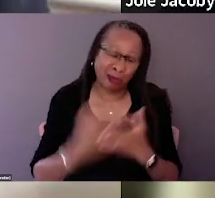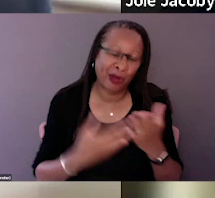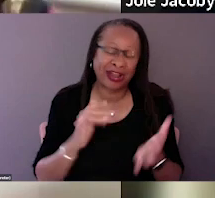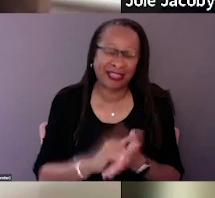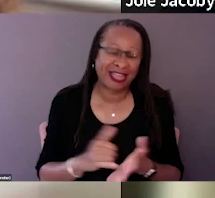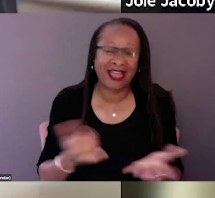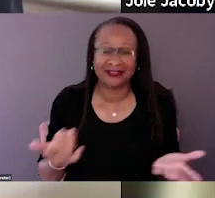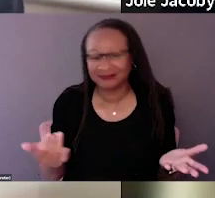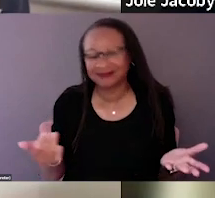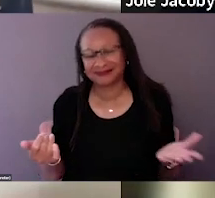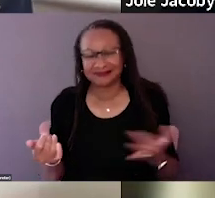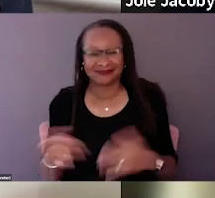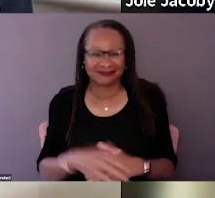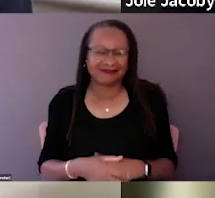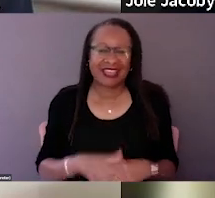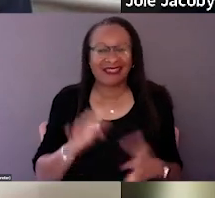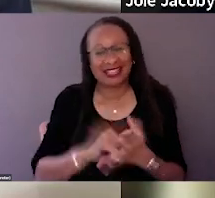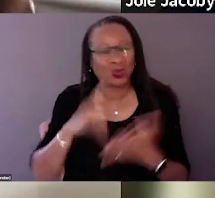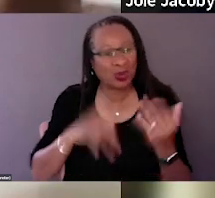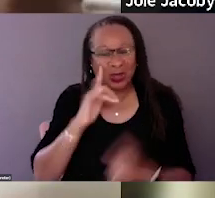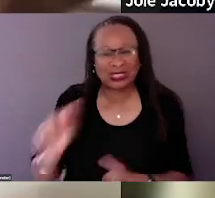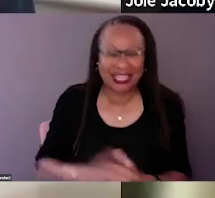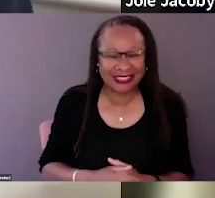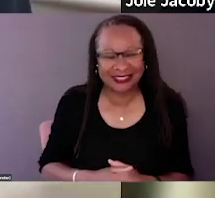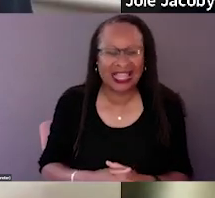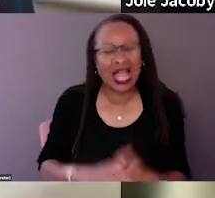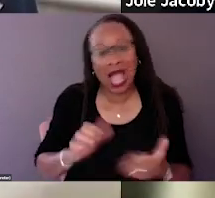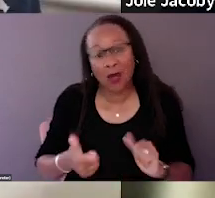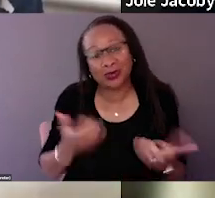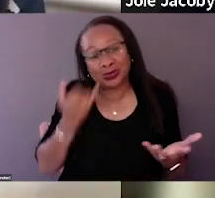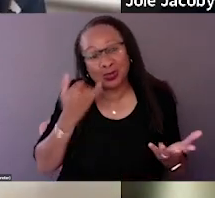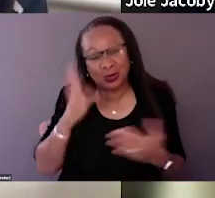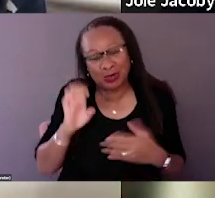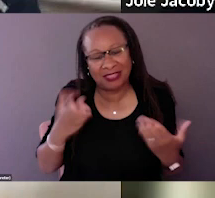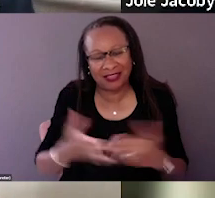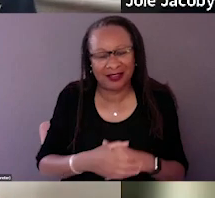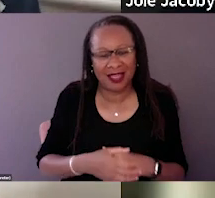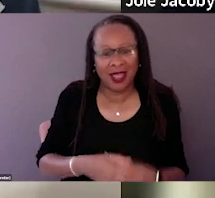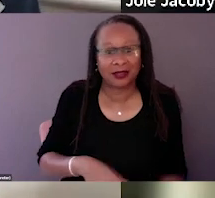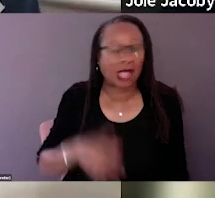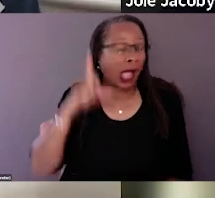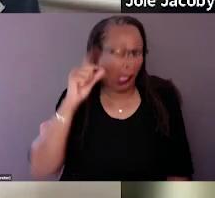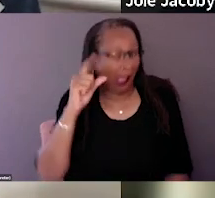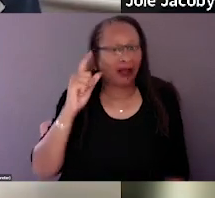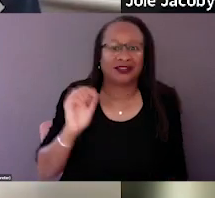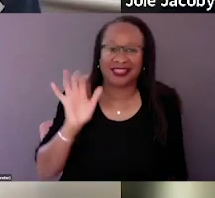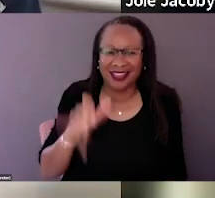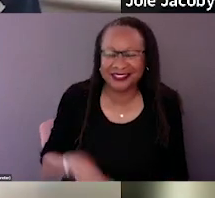oh, the whole thing was supposed to be there. It's like a wink and a nod, but it's also like, we do eat those things as well.